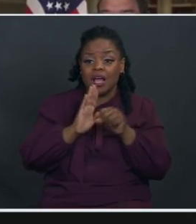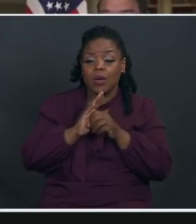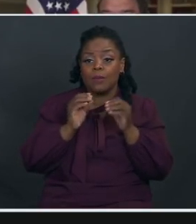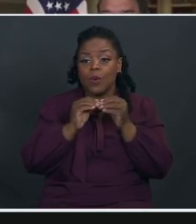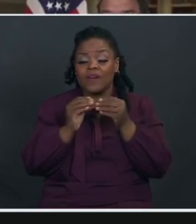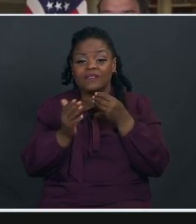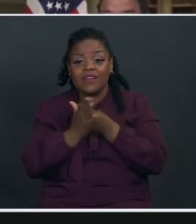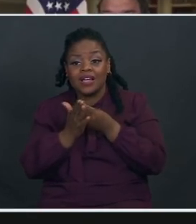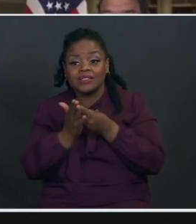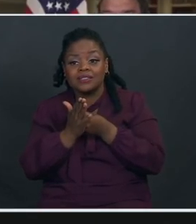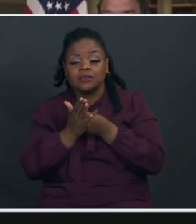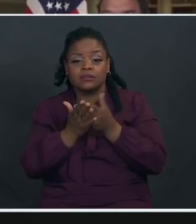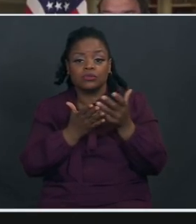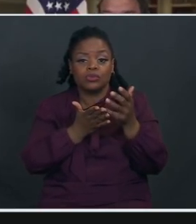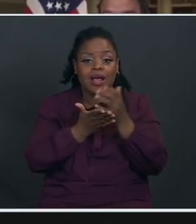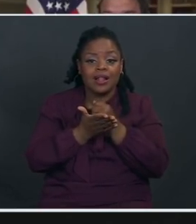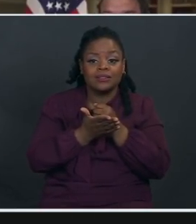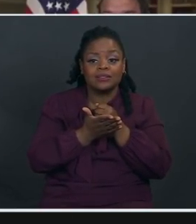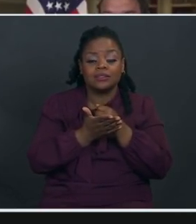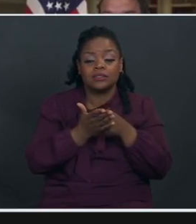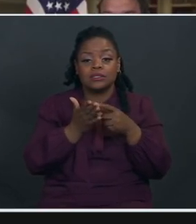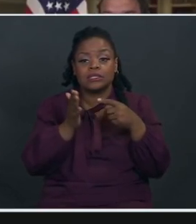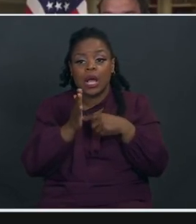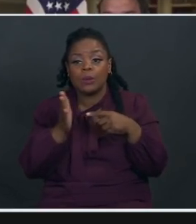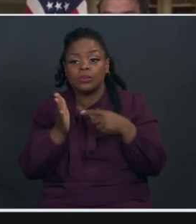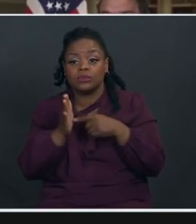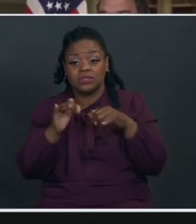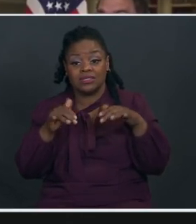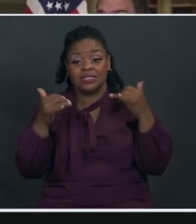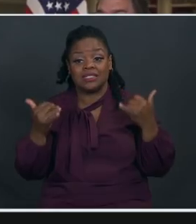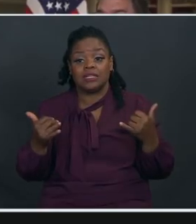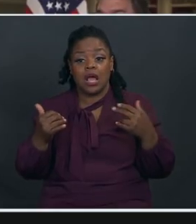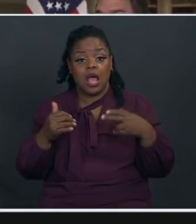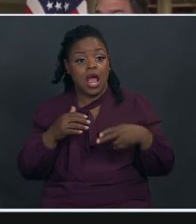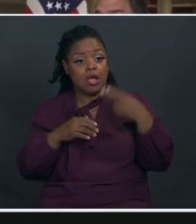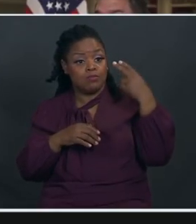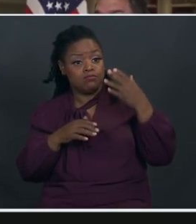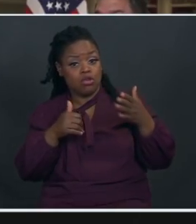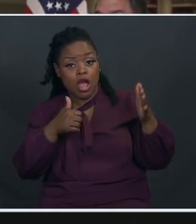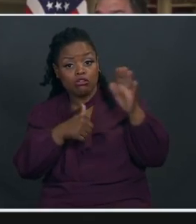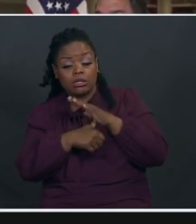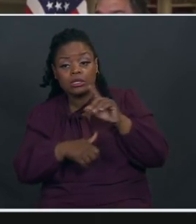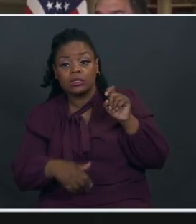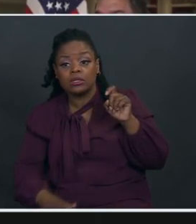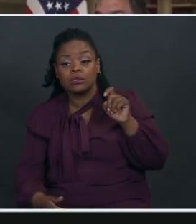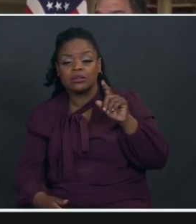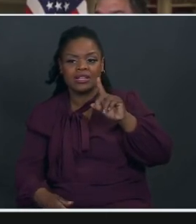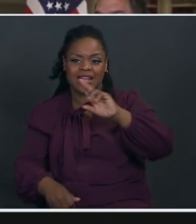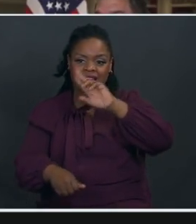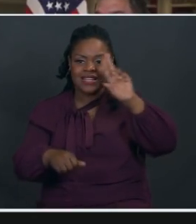And how high priority is this to have on the national sequencing effort for surveillance purposes?